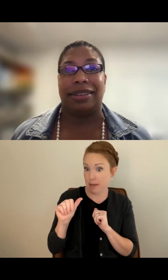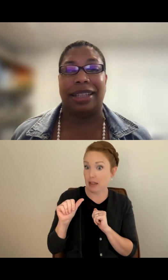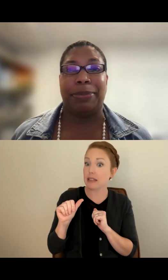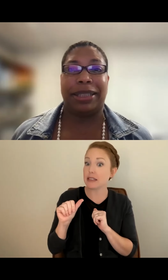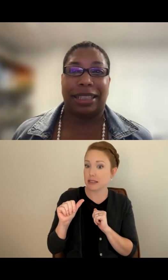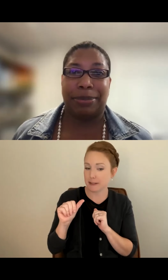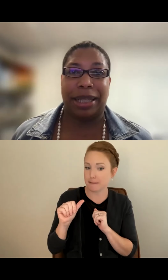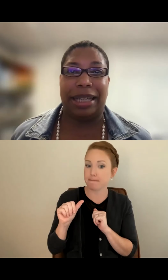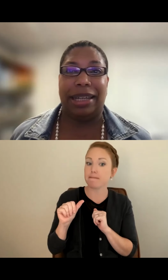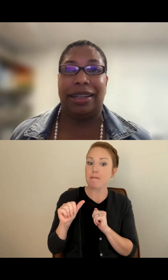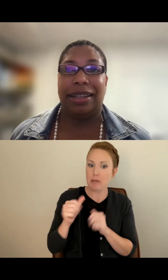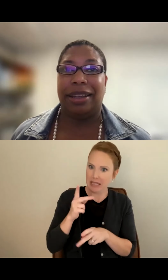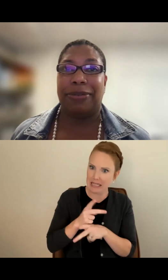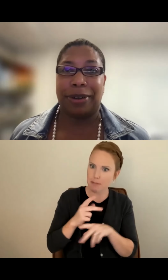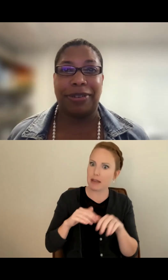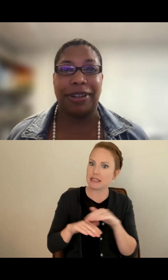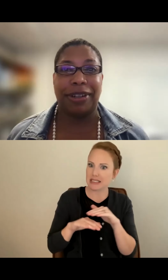Keep accessibility in the forefront.